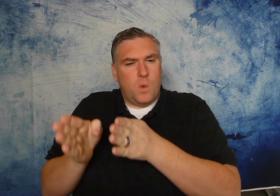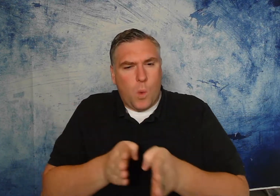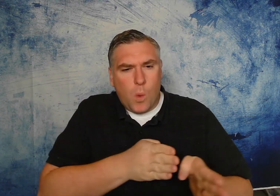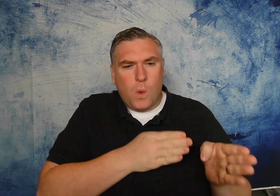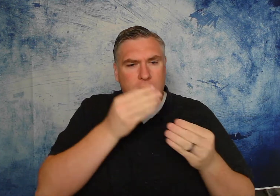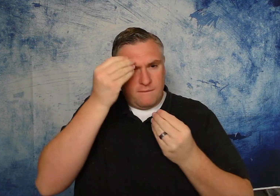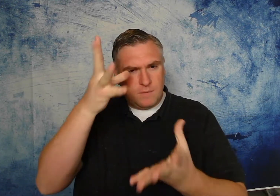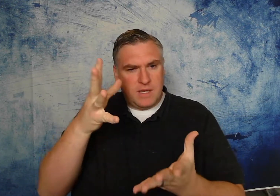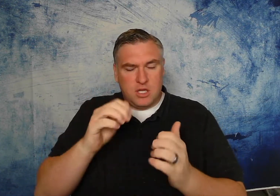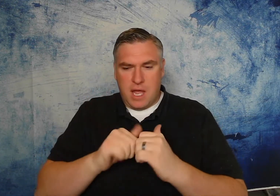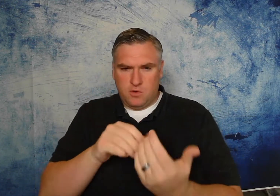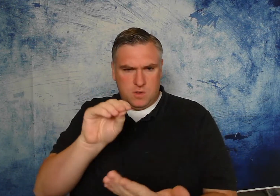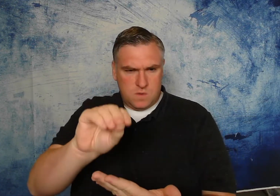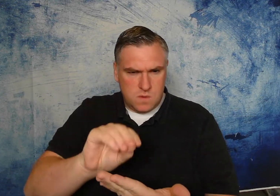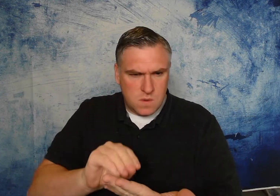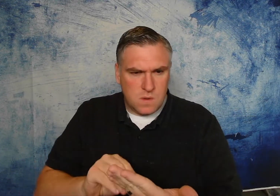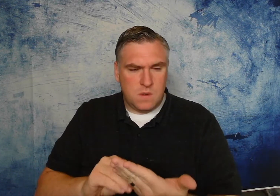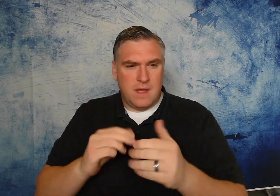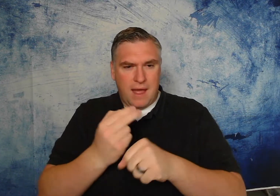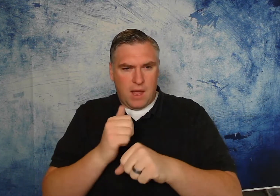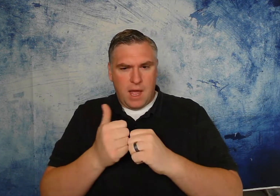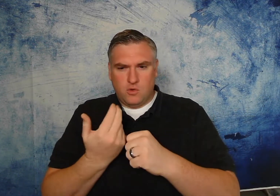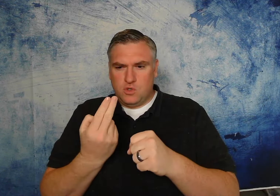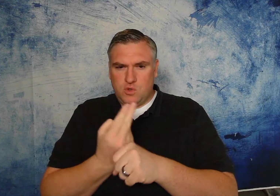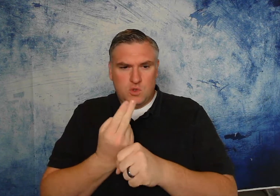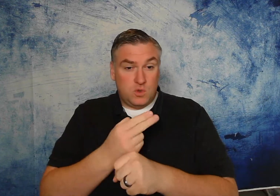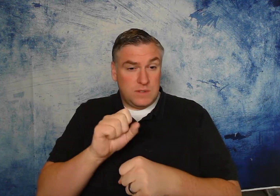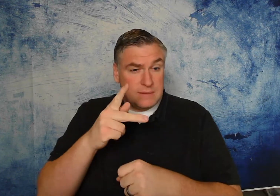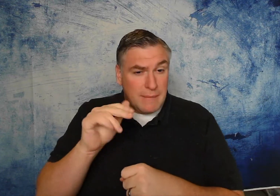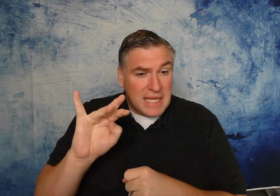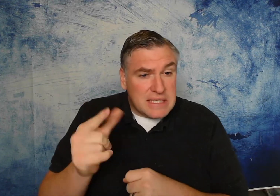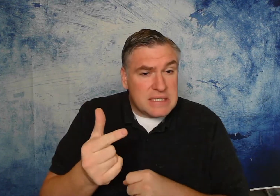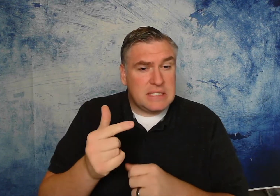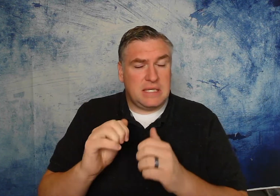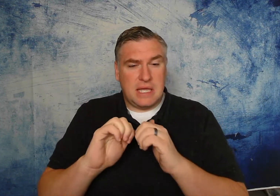but if I give them blank paper they have to figure out how to order information, how to use space,